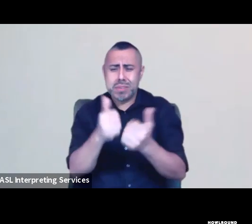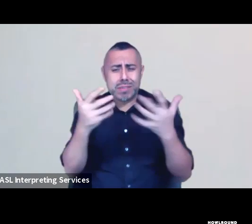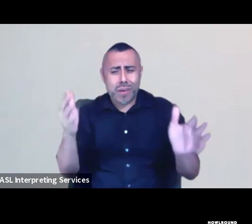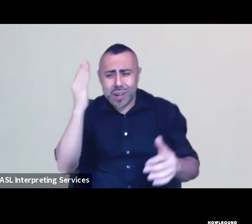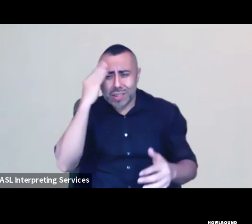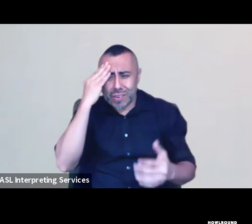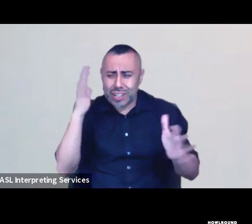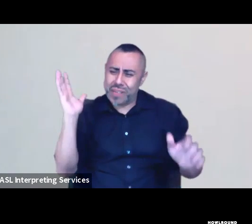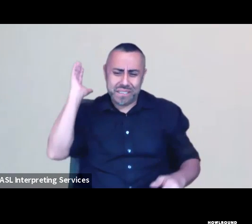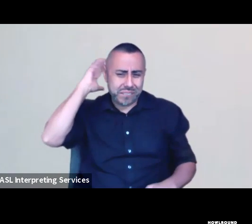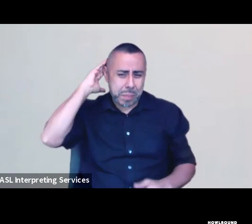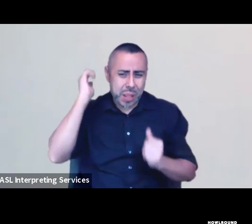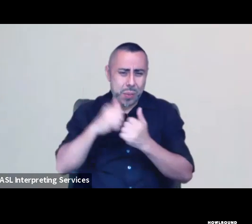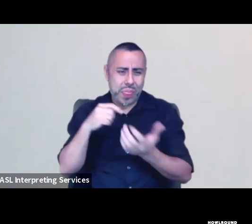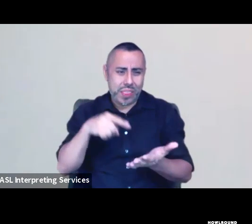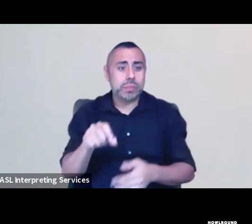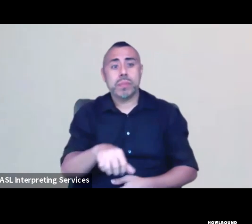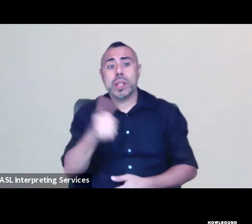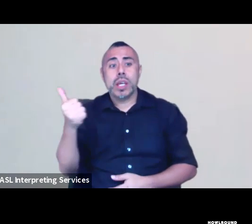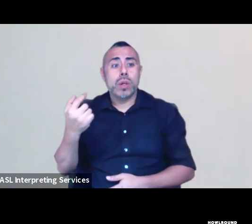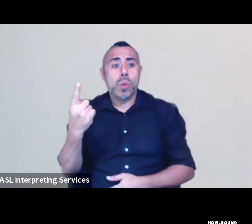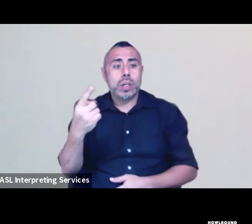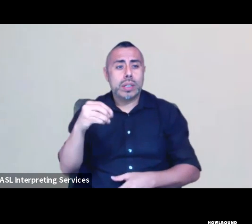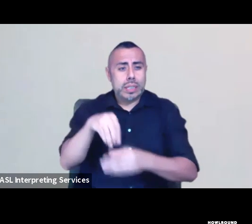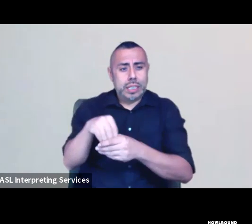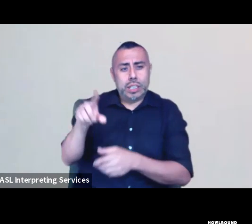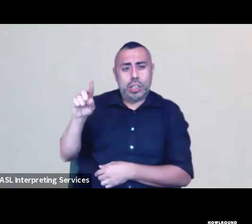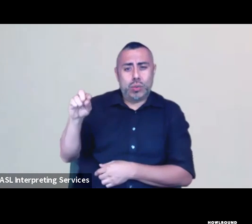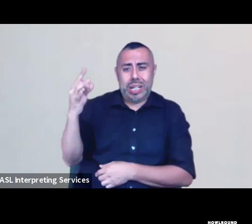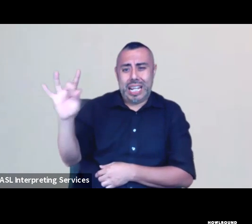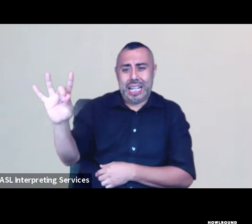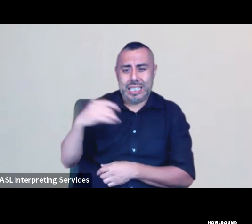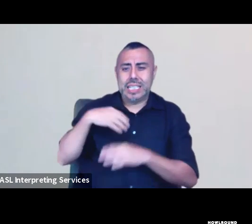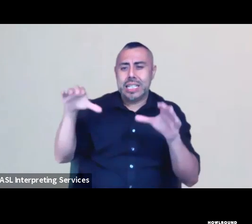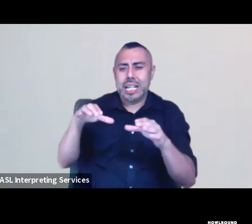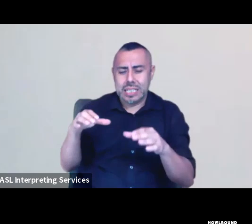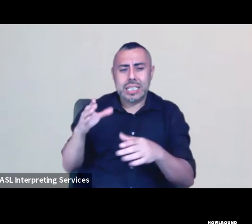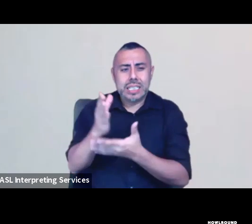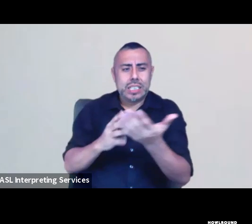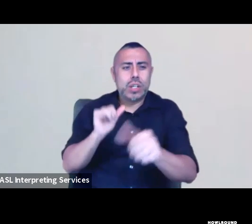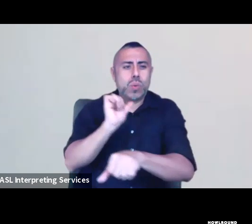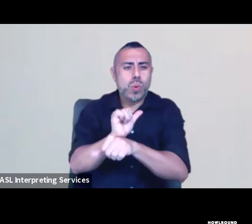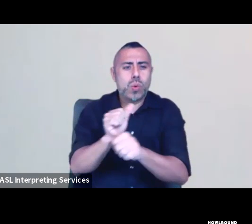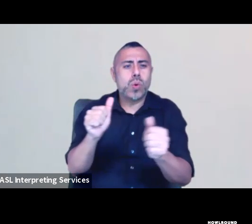is something that I did in 2018 with the Protest Plays Project